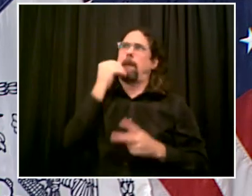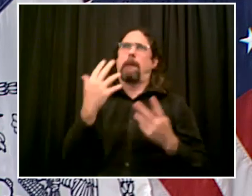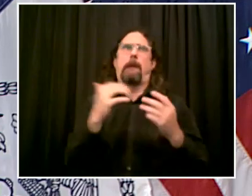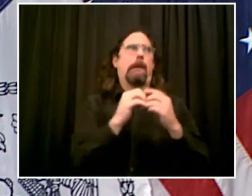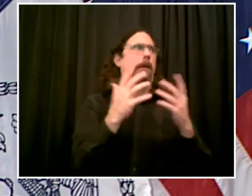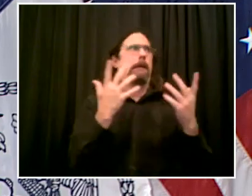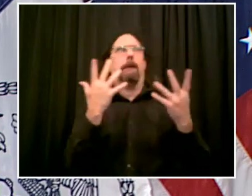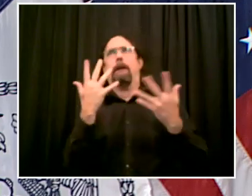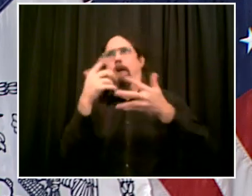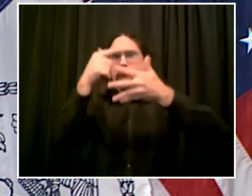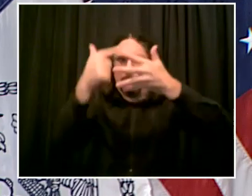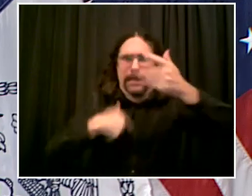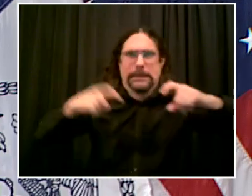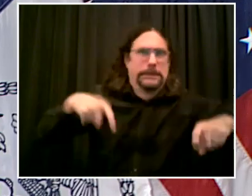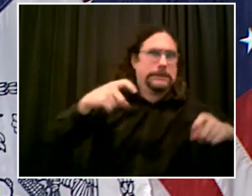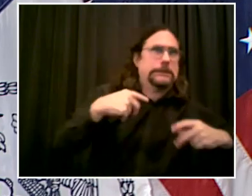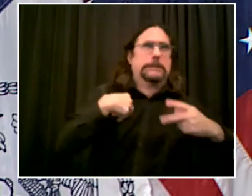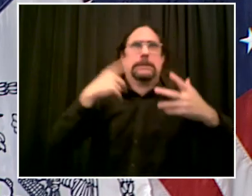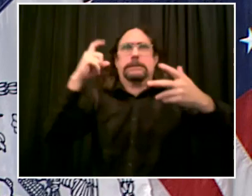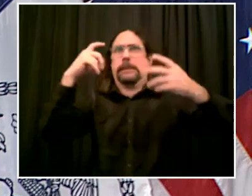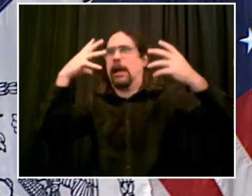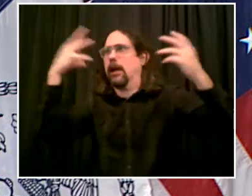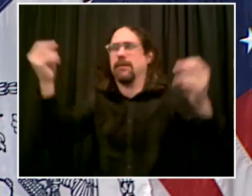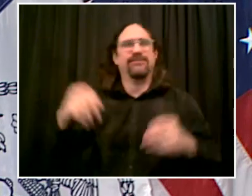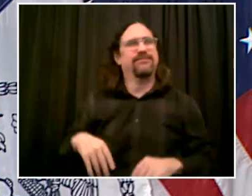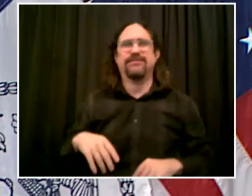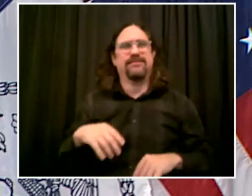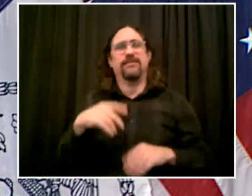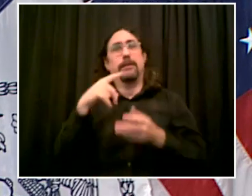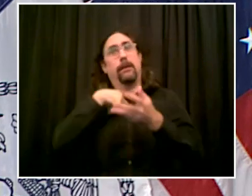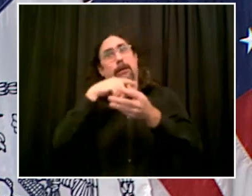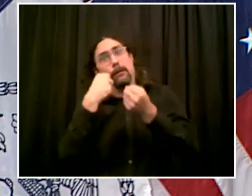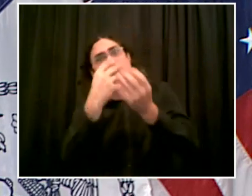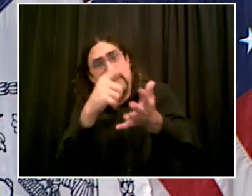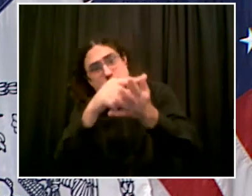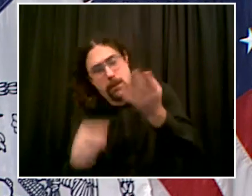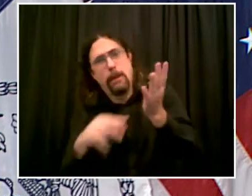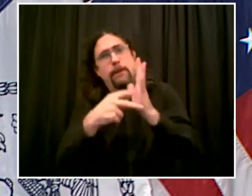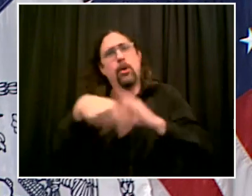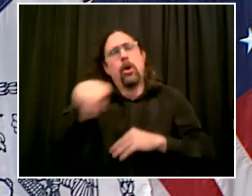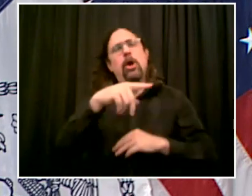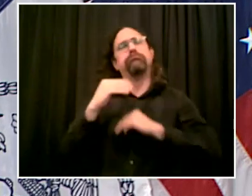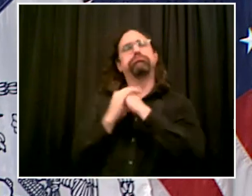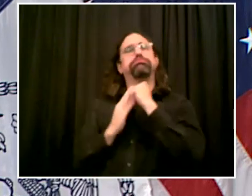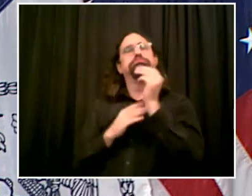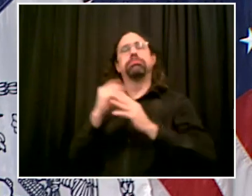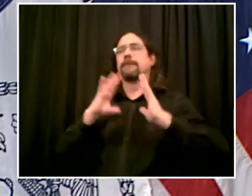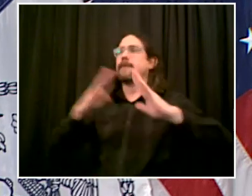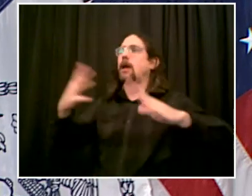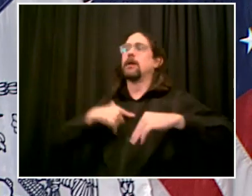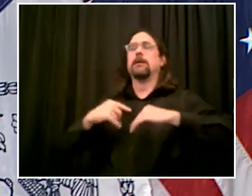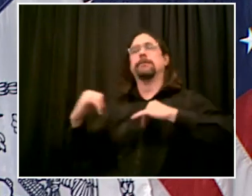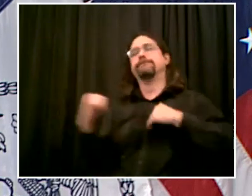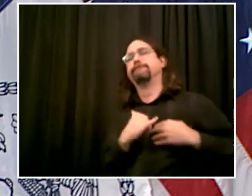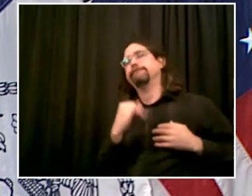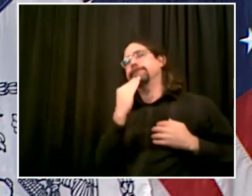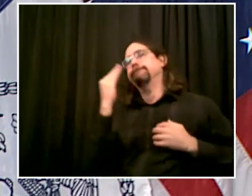PSRED AO TFH E DISEASE. THIS EFFORT WILL BE EVEN MORE IMPORNTAT AS WE GO TOIN THE ALFL. THANK YOU,